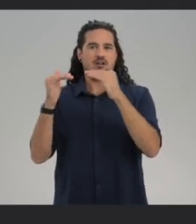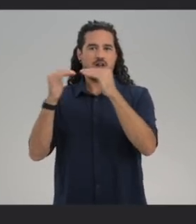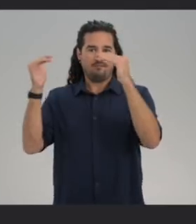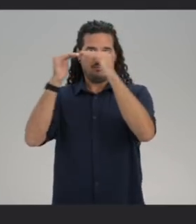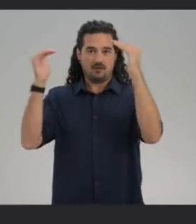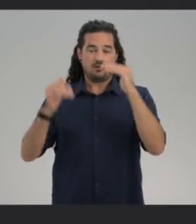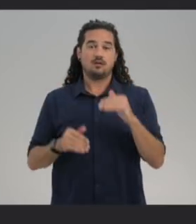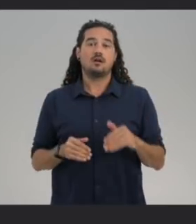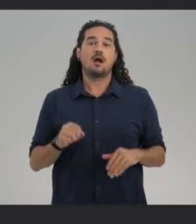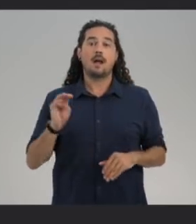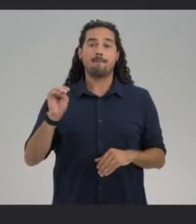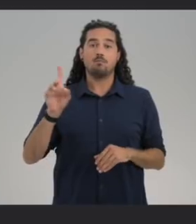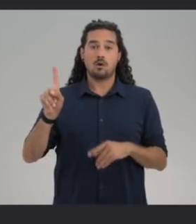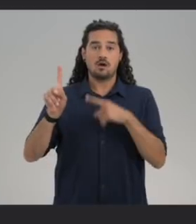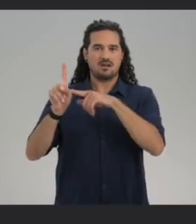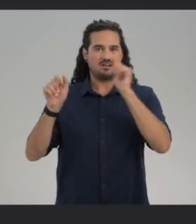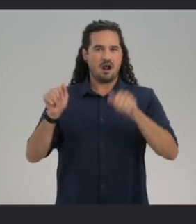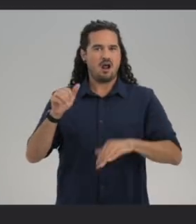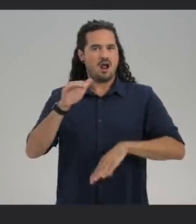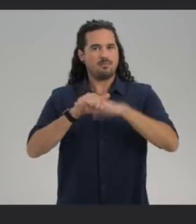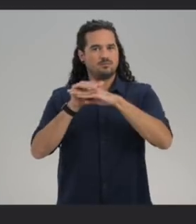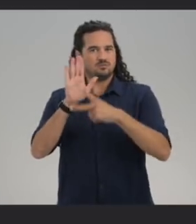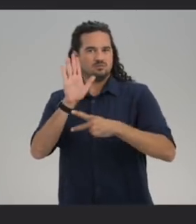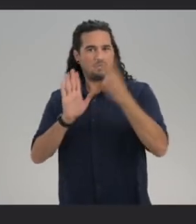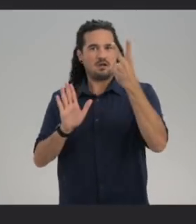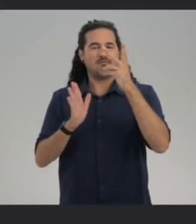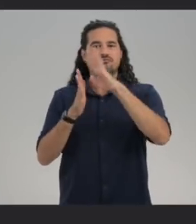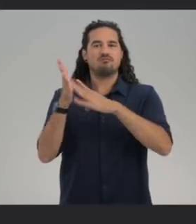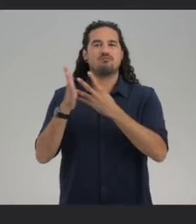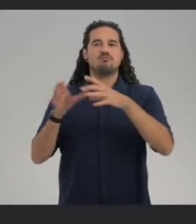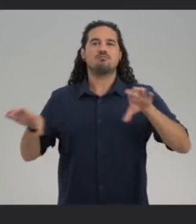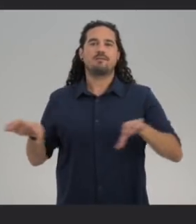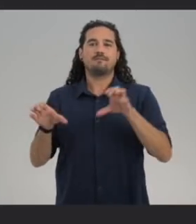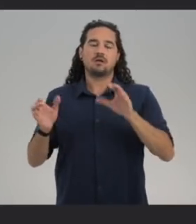with M1 delivering up to two times more graphics performance than the PC chip.